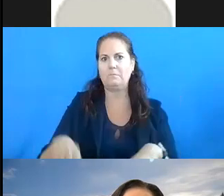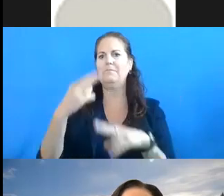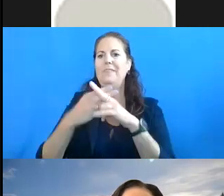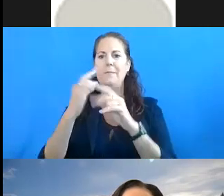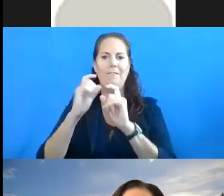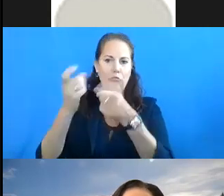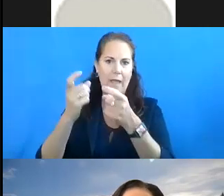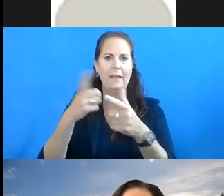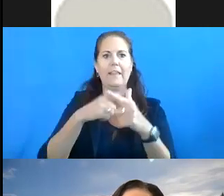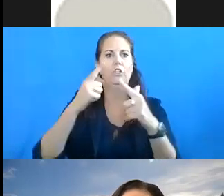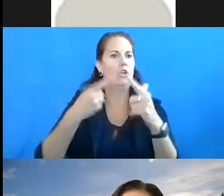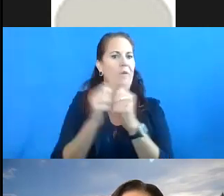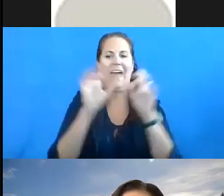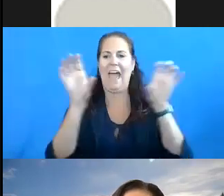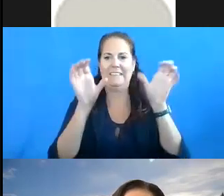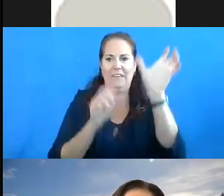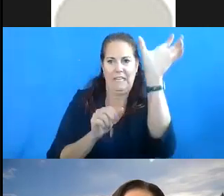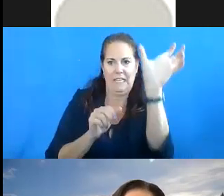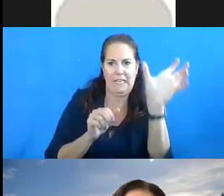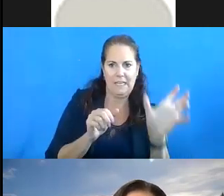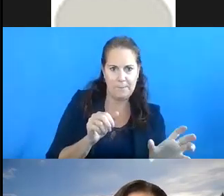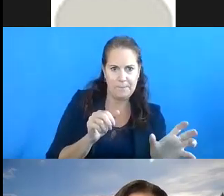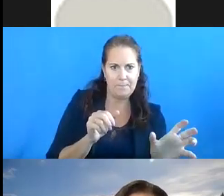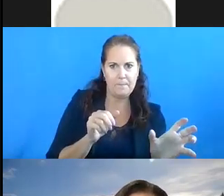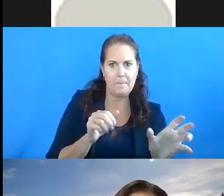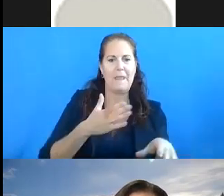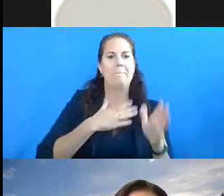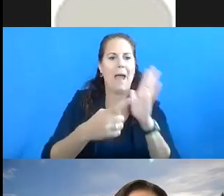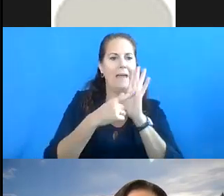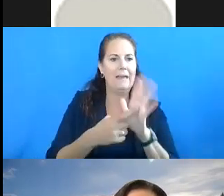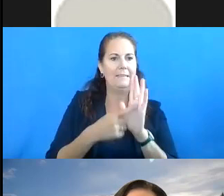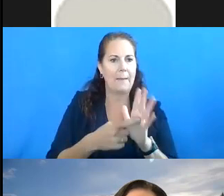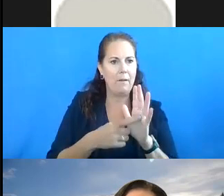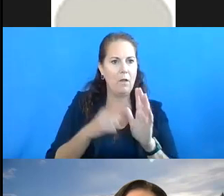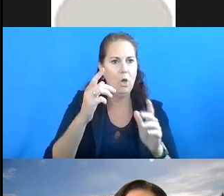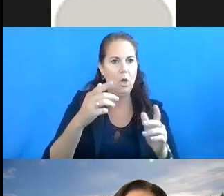and then you start with your activity. For here my example is, we are going to do some planning,